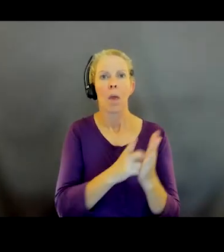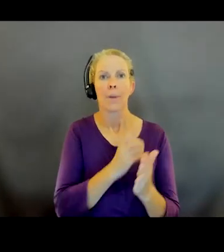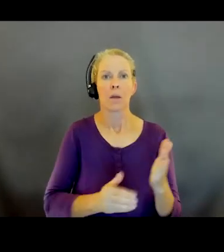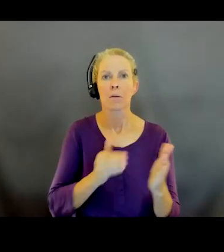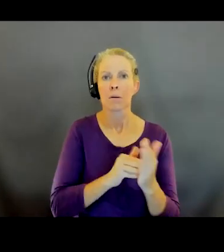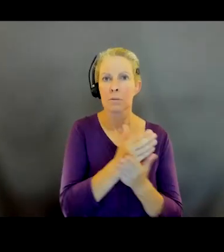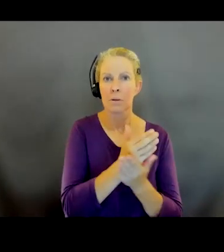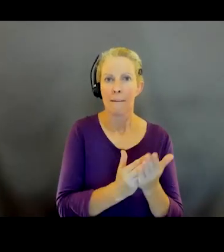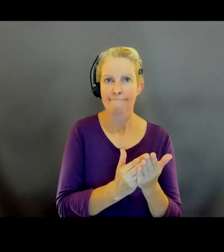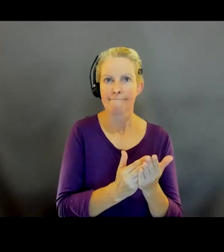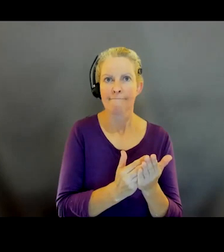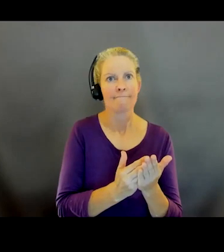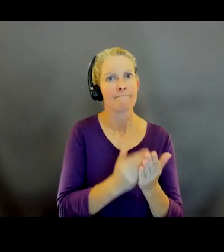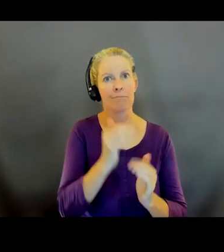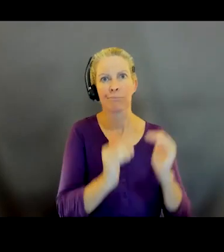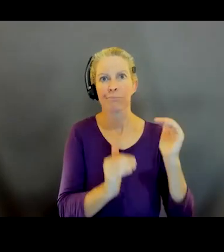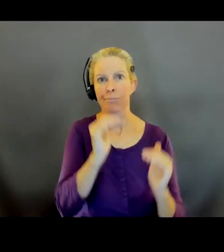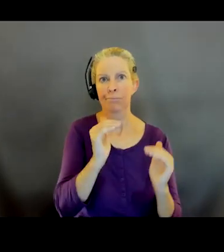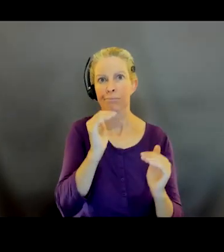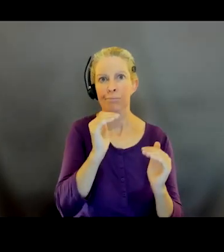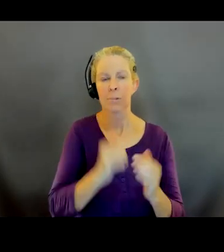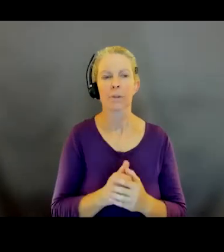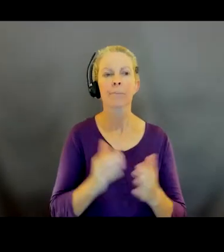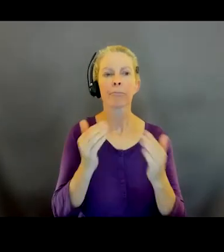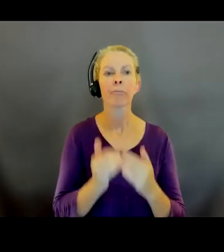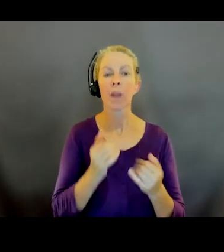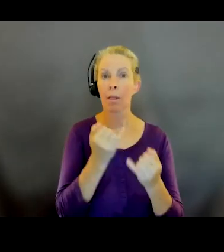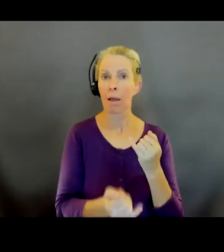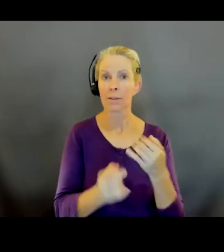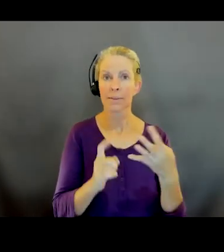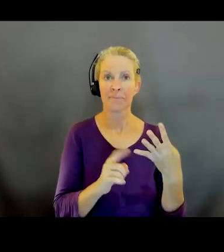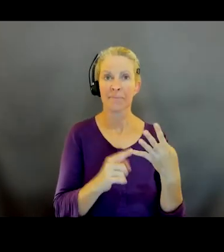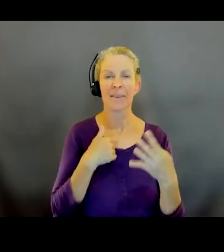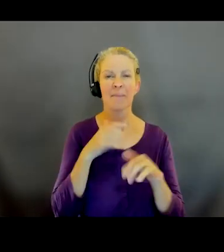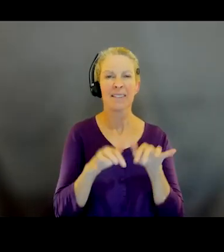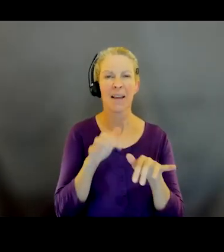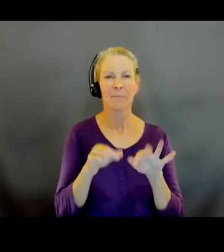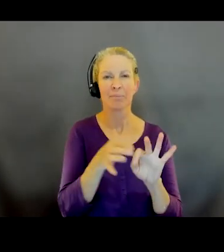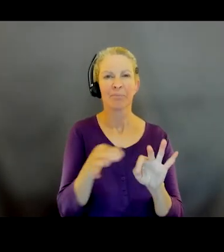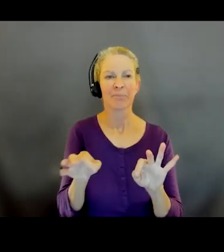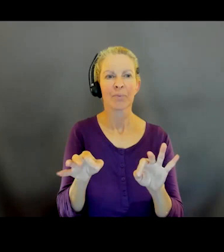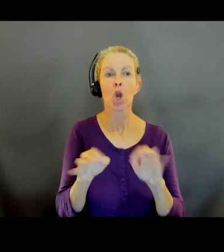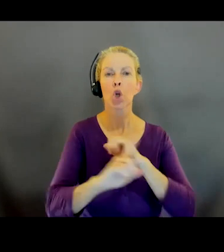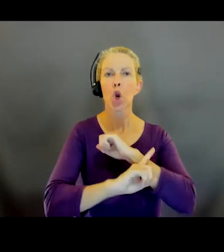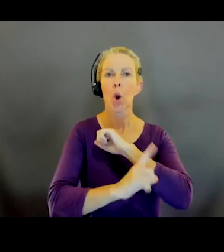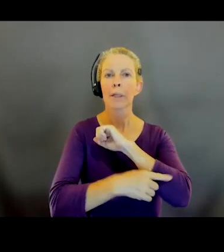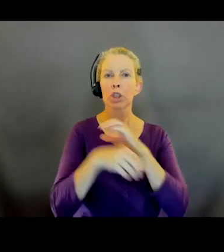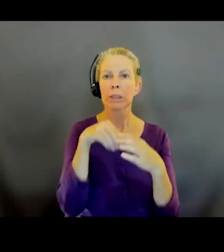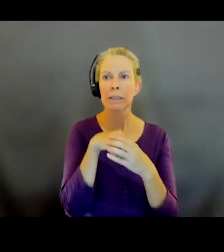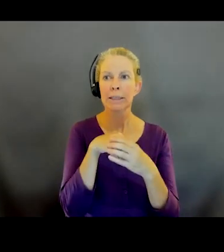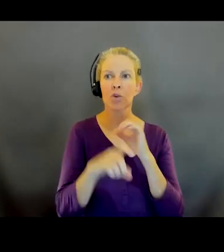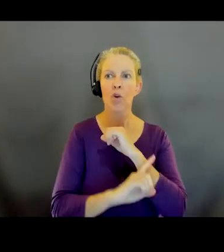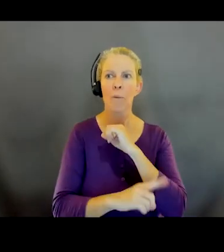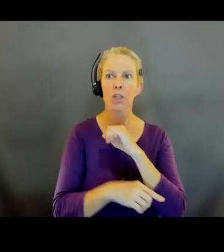And here I have garbage in, garbage out. Because what all of this is, is when you design a system